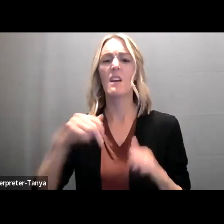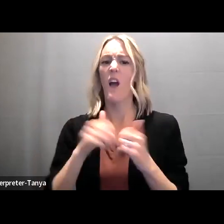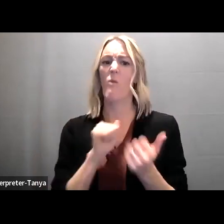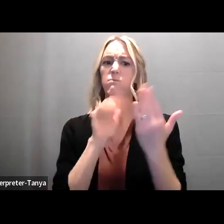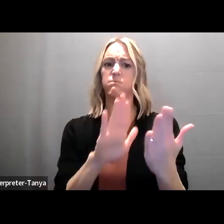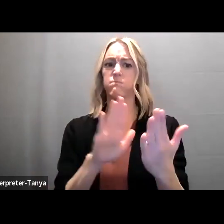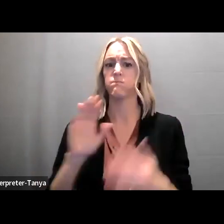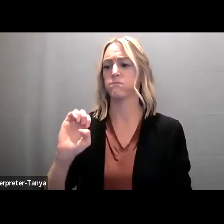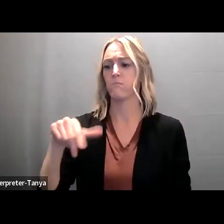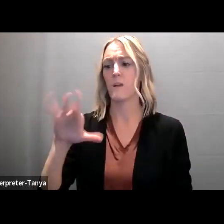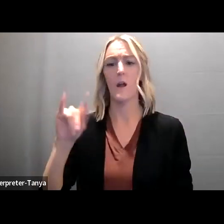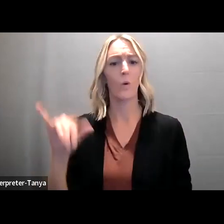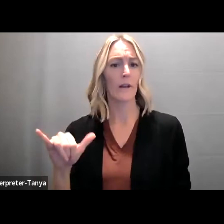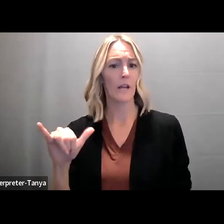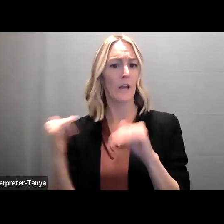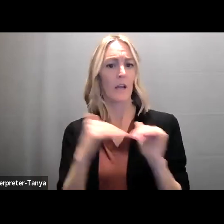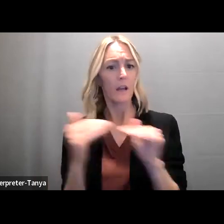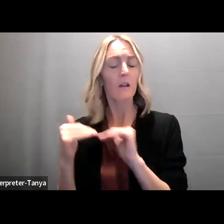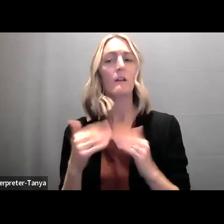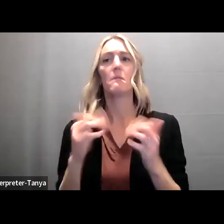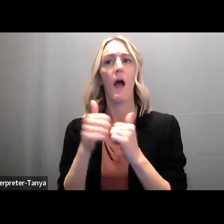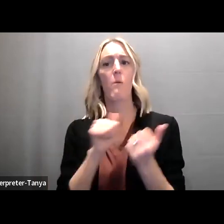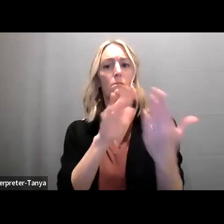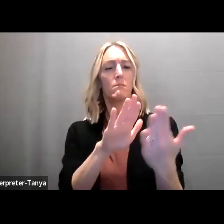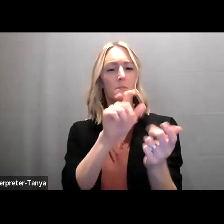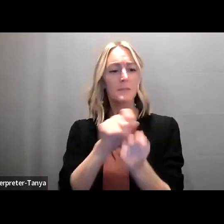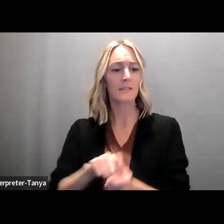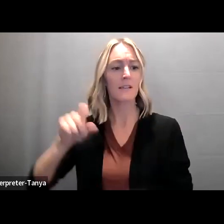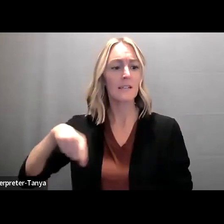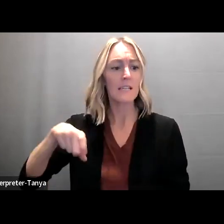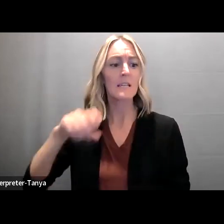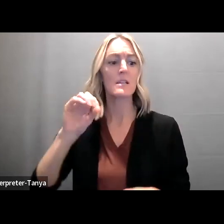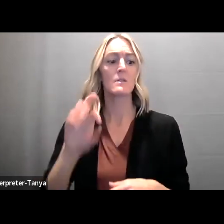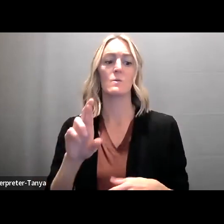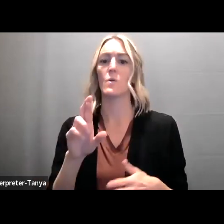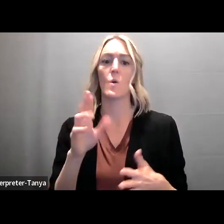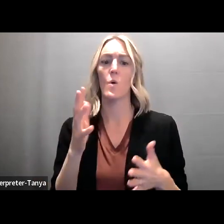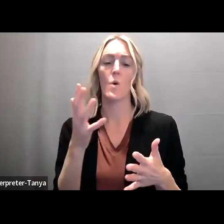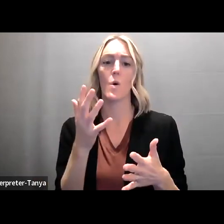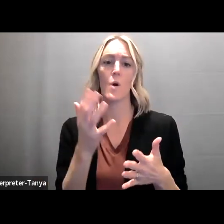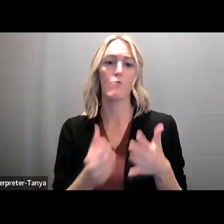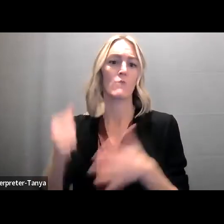How are they addressing specific needs or prioritizing folks who are multiply marginalized